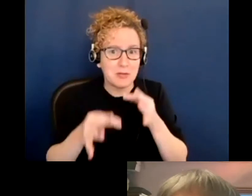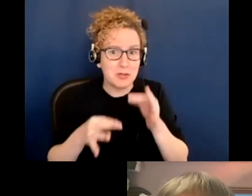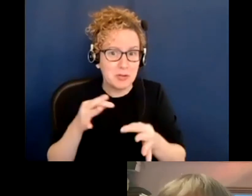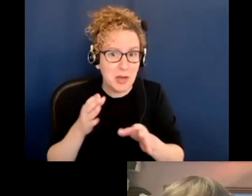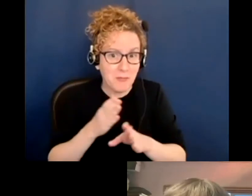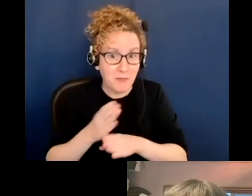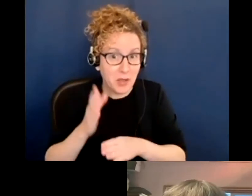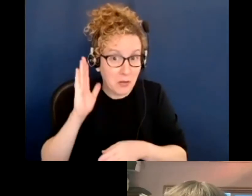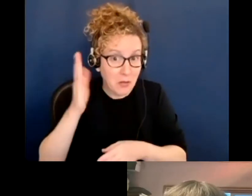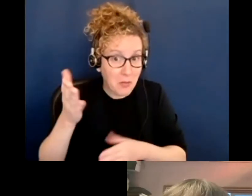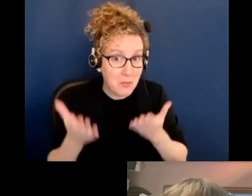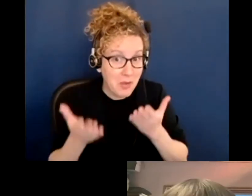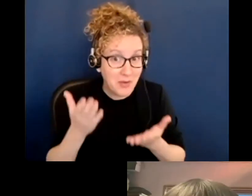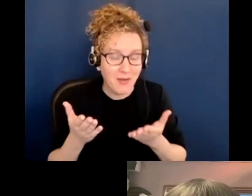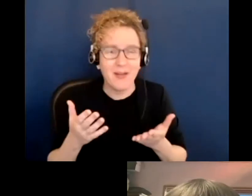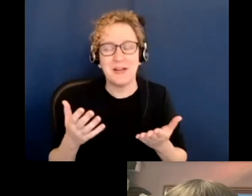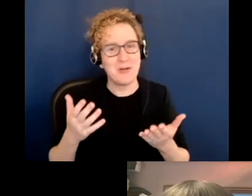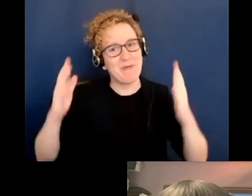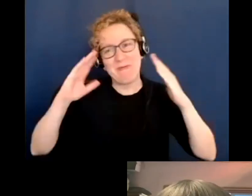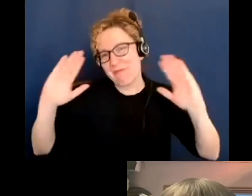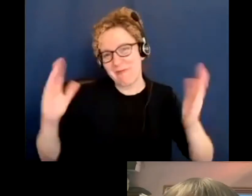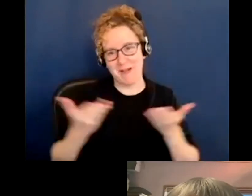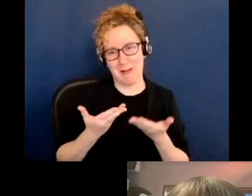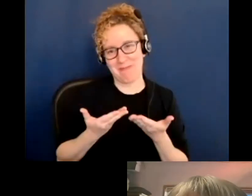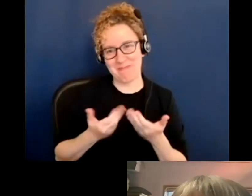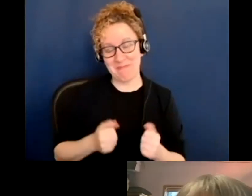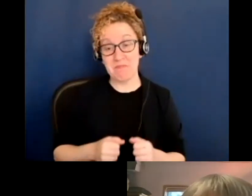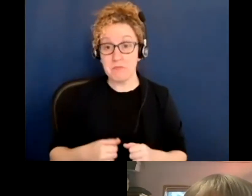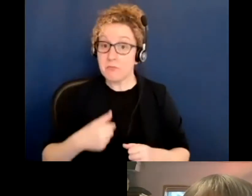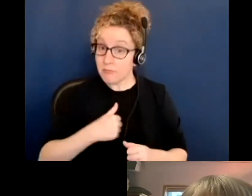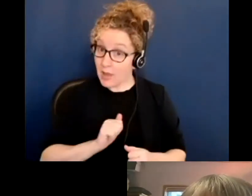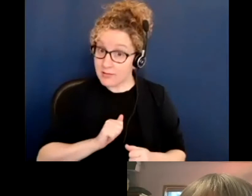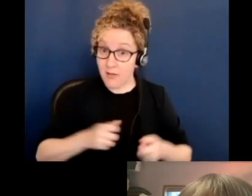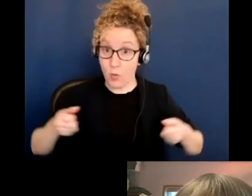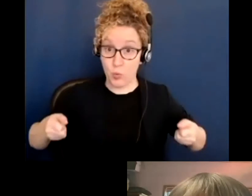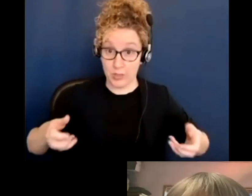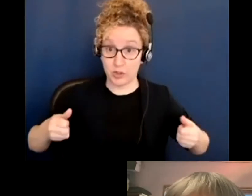I know for myself, I am a wheelchair rider and I had my first international exchange